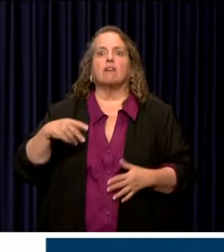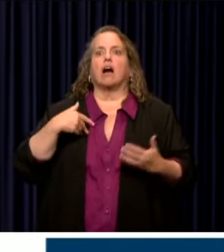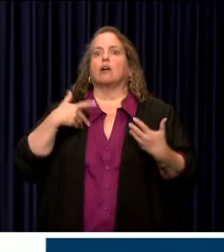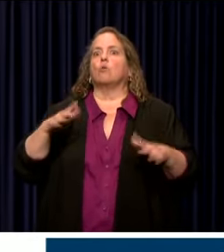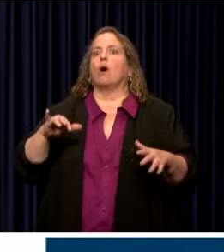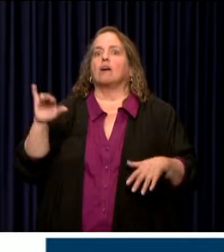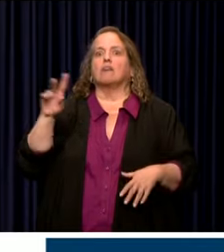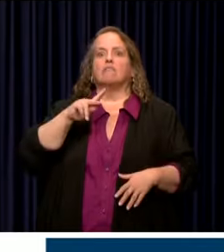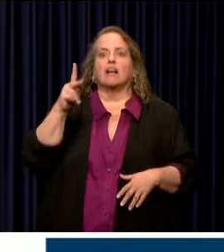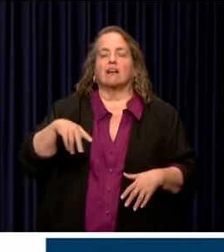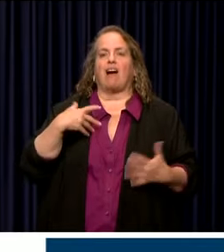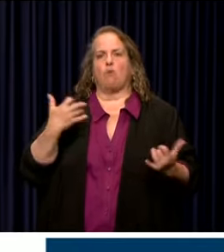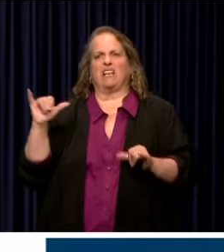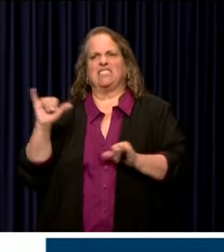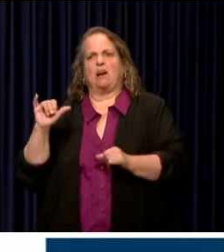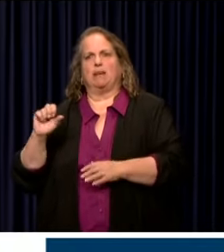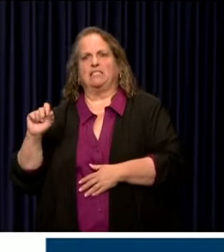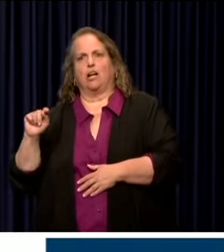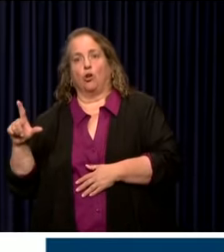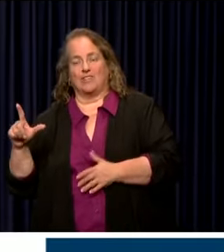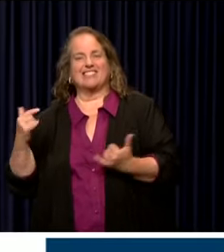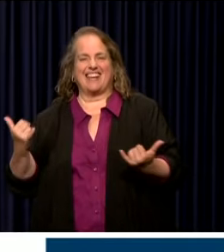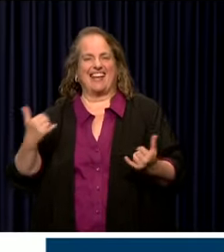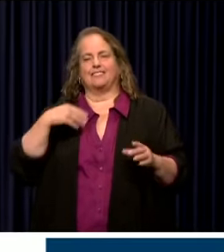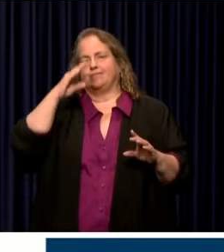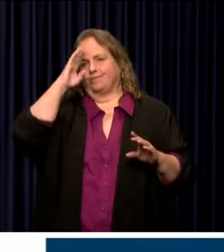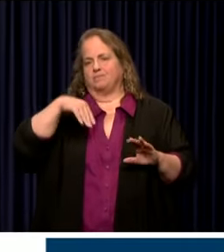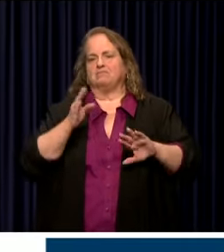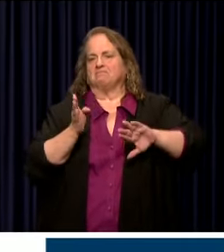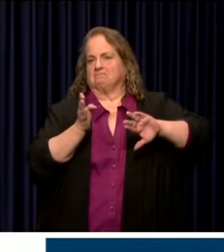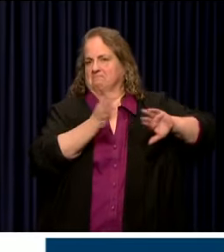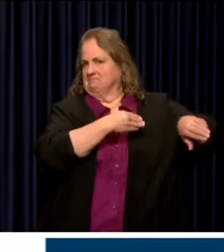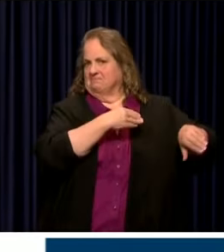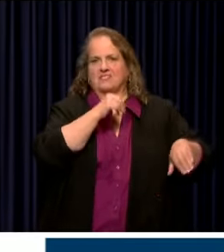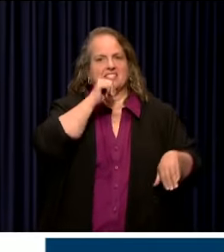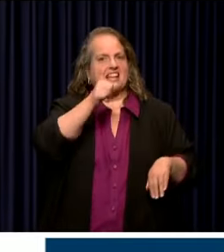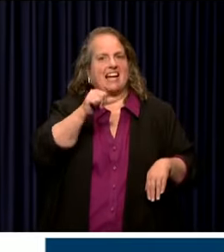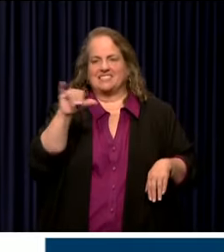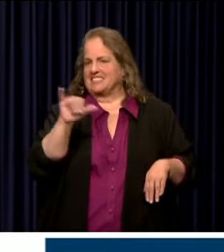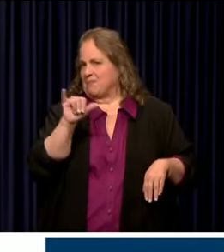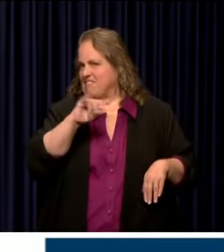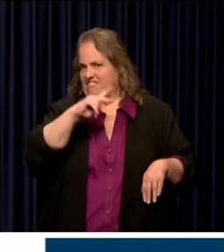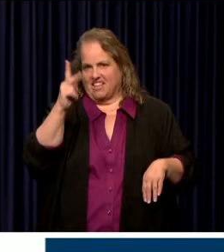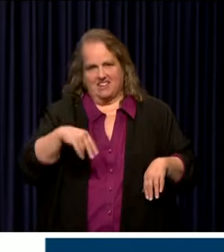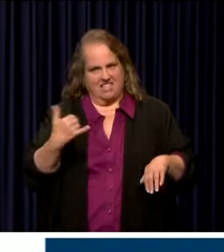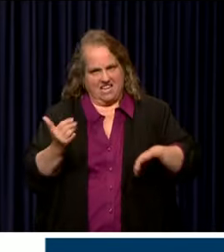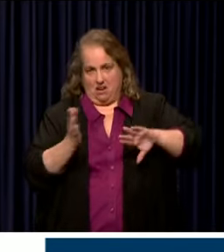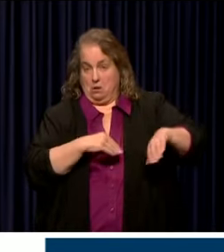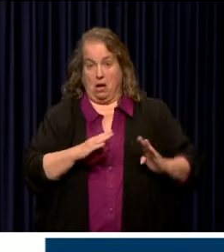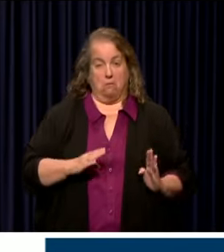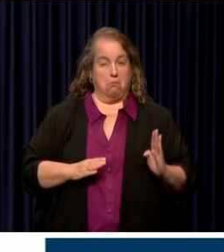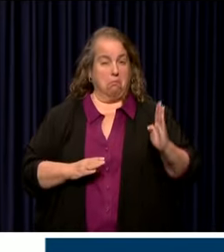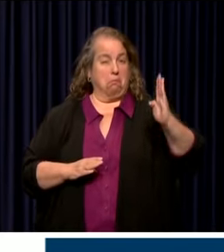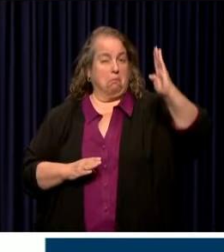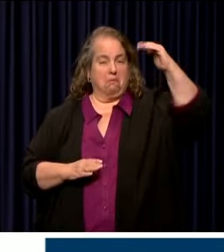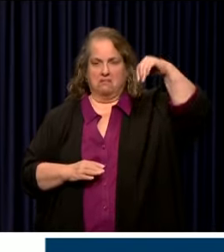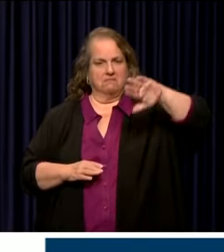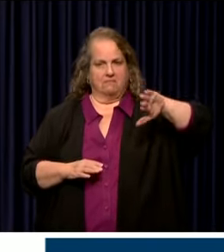GOING TO TELL YOU AND WHAT'S THE TRUTH IS THAT NOT ONLY IS THAT THEY LOST MORE LIVES IN THE SEC